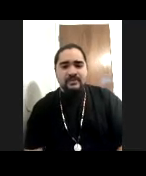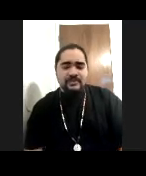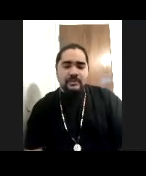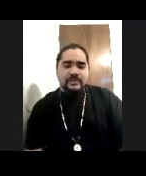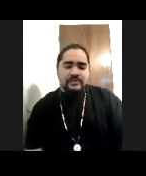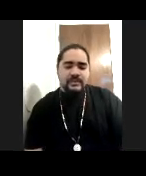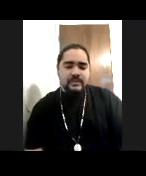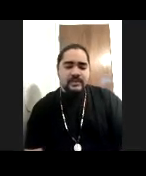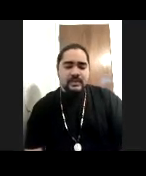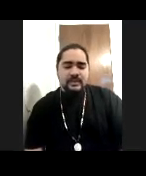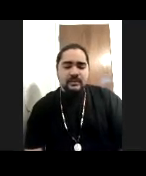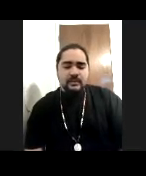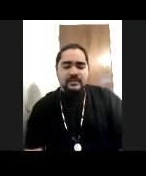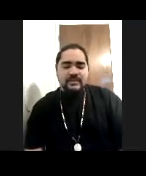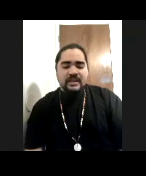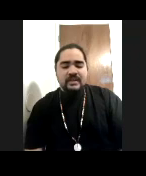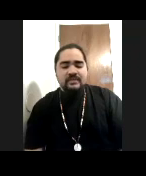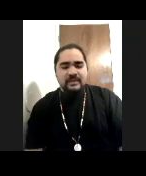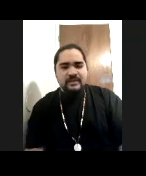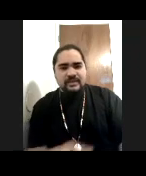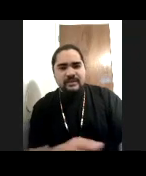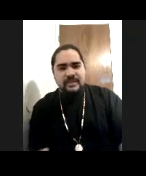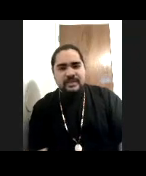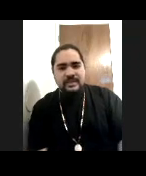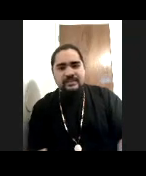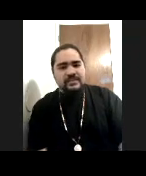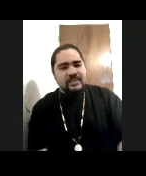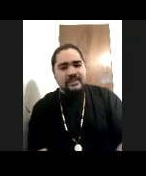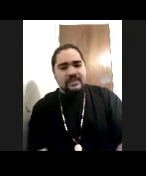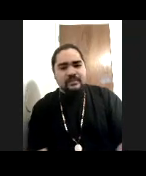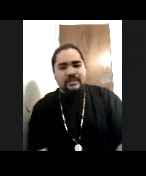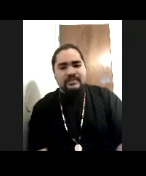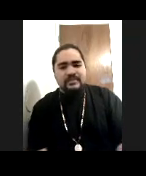And so once once I kind of started meeting like some ethnic studies professors